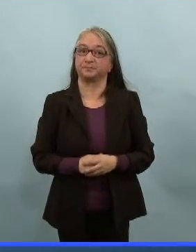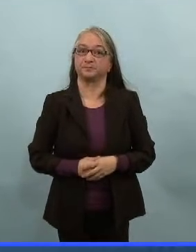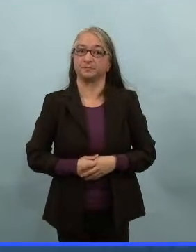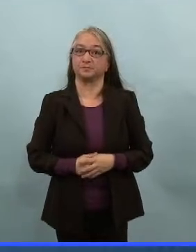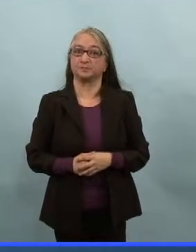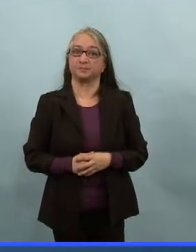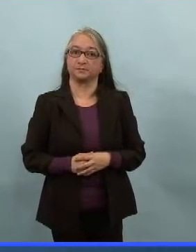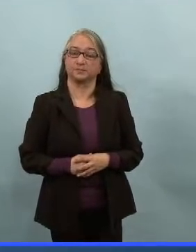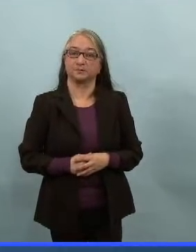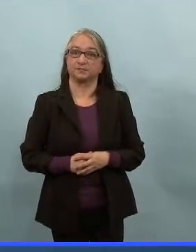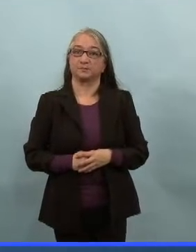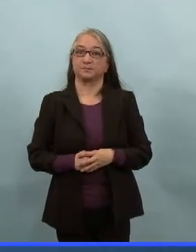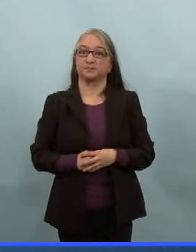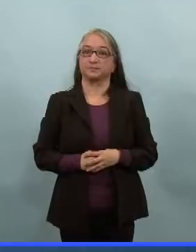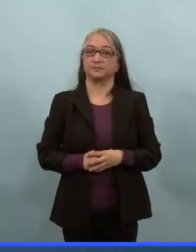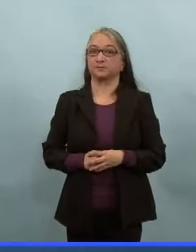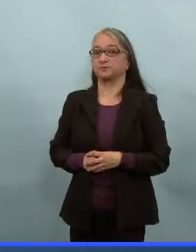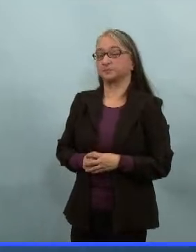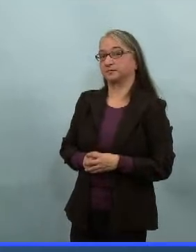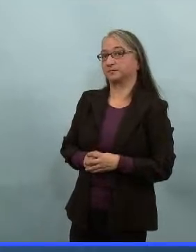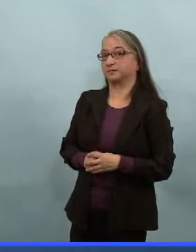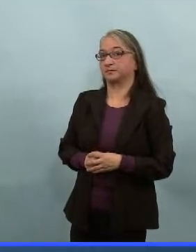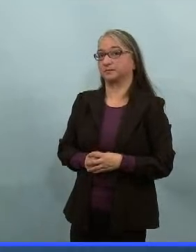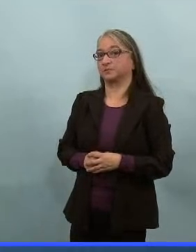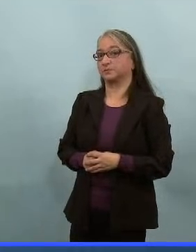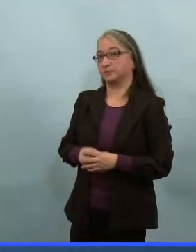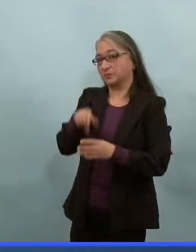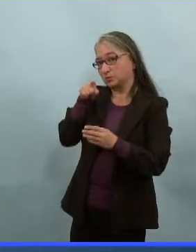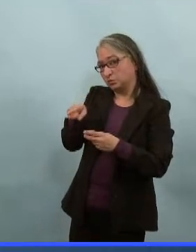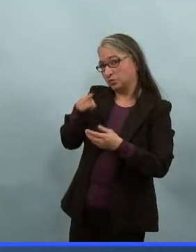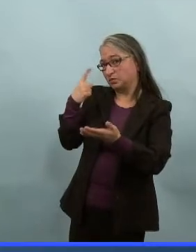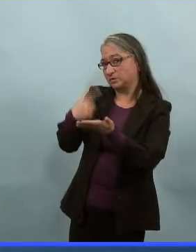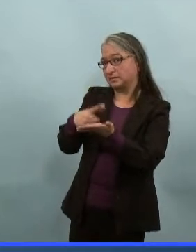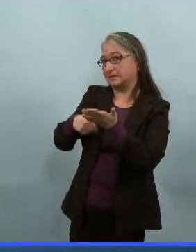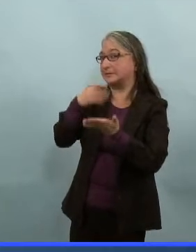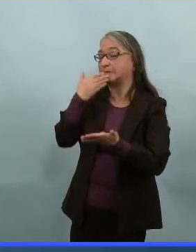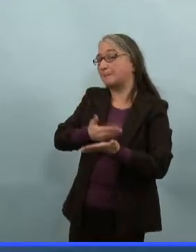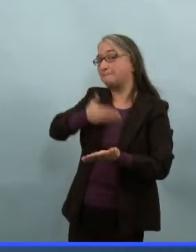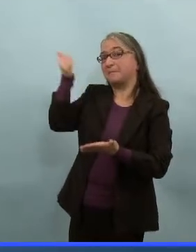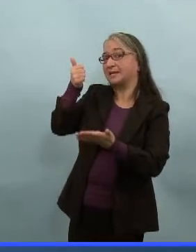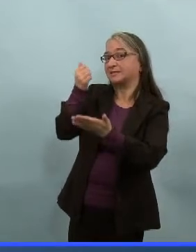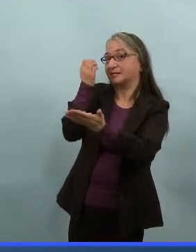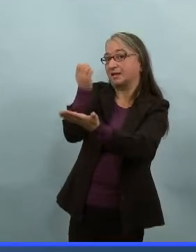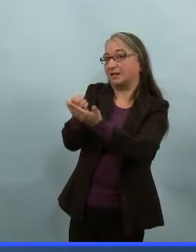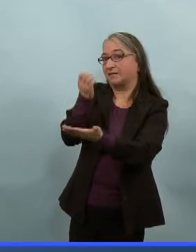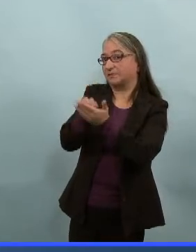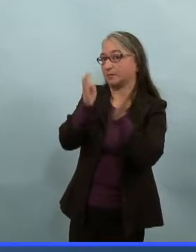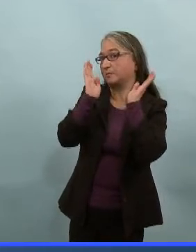for uh yeah you talk about the best evidence for preparing for the the acute system to prepare for